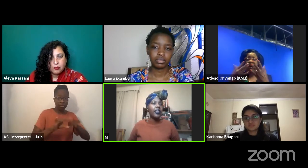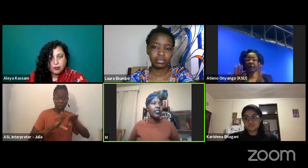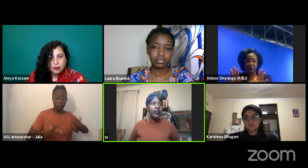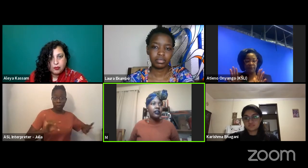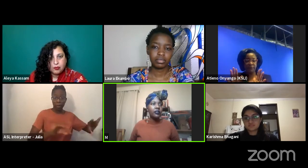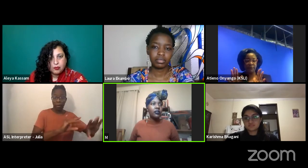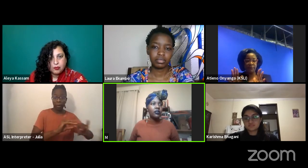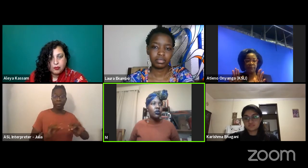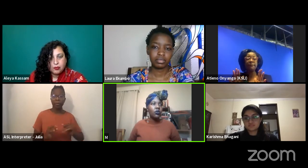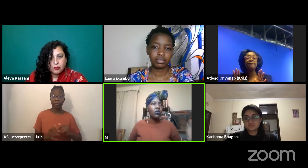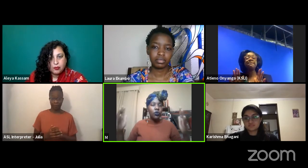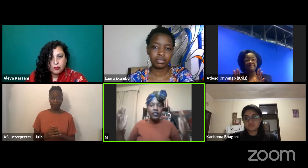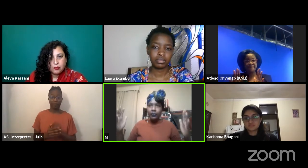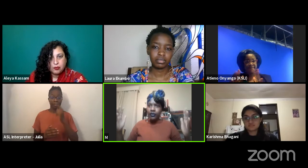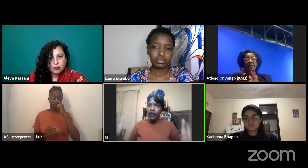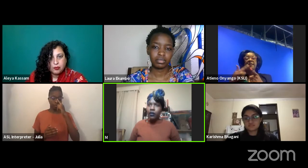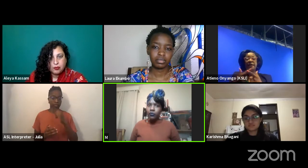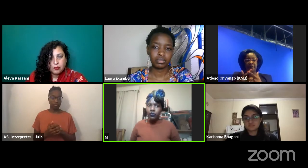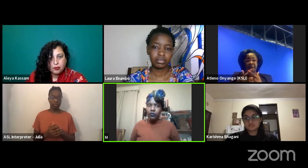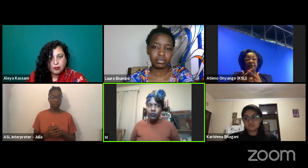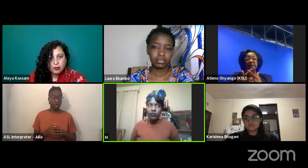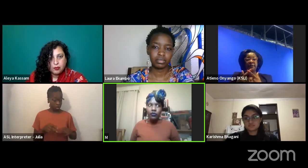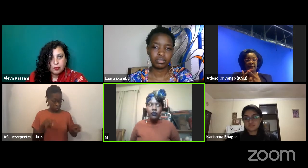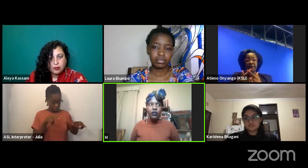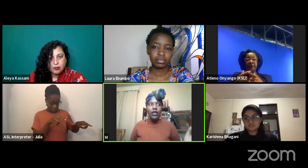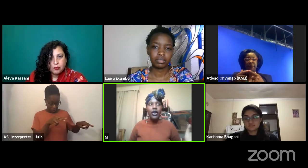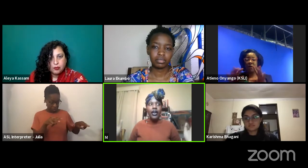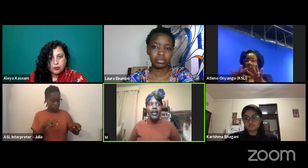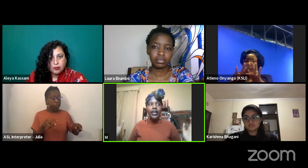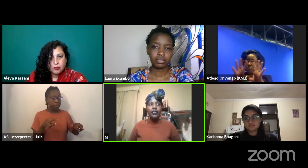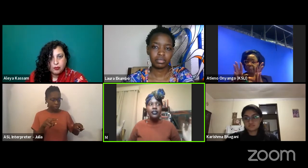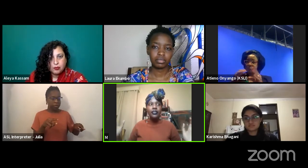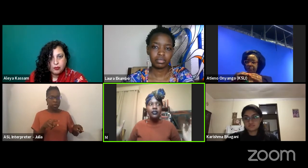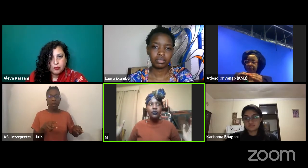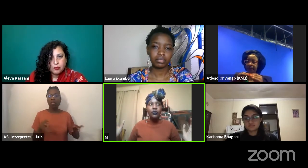And then we typed that up and we had a poem.